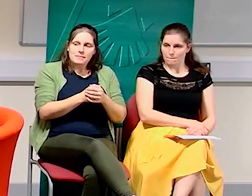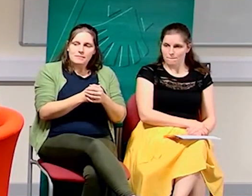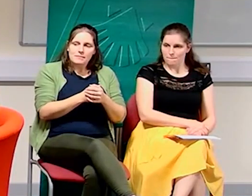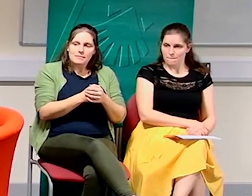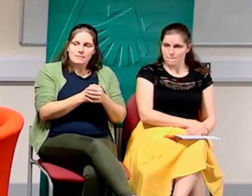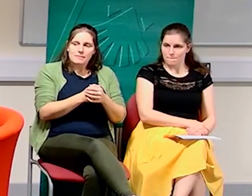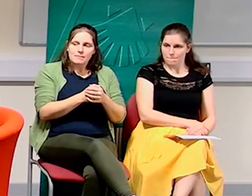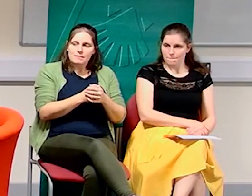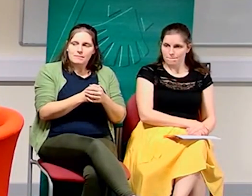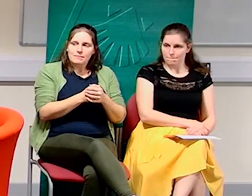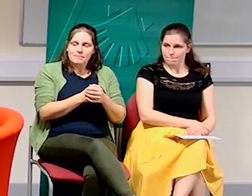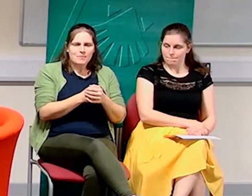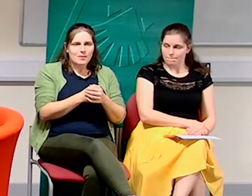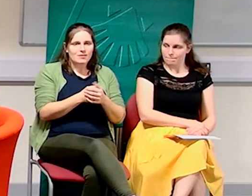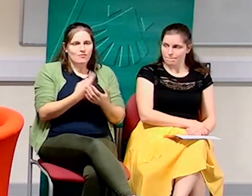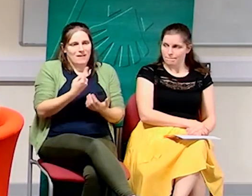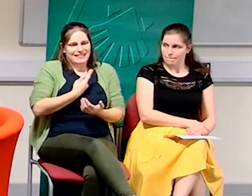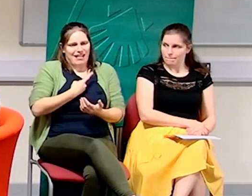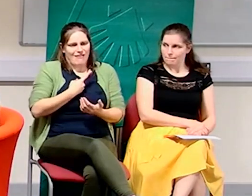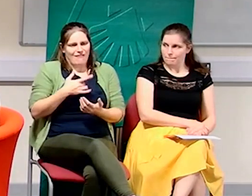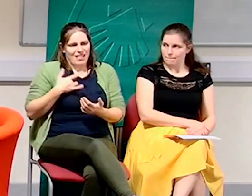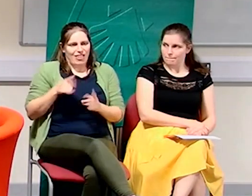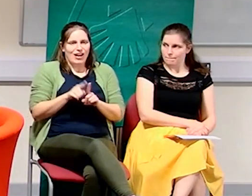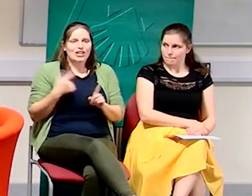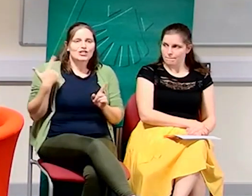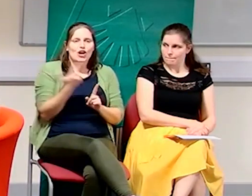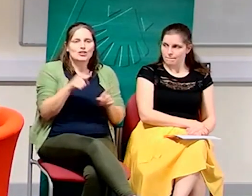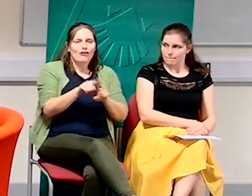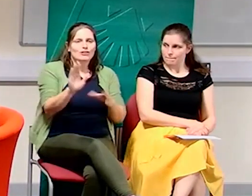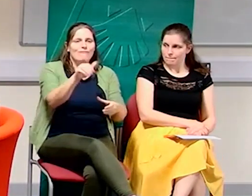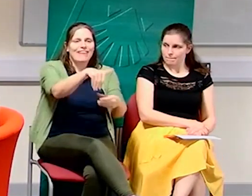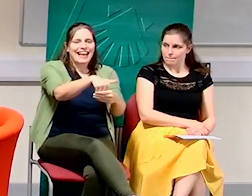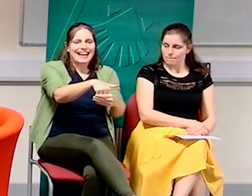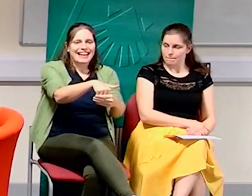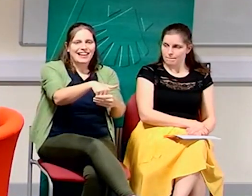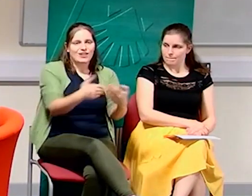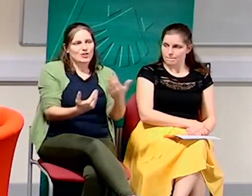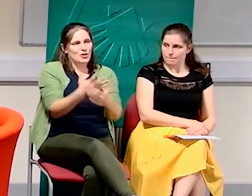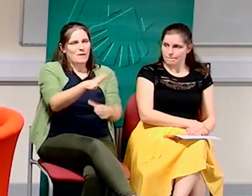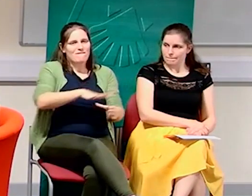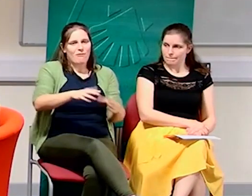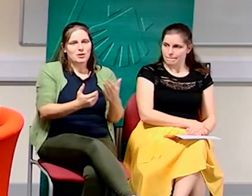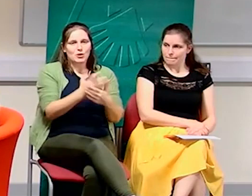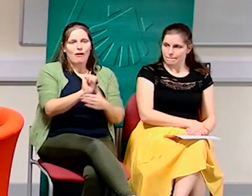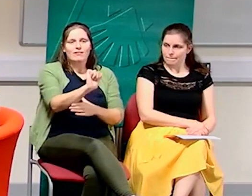been through a journey to try and fit in um in the in a new environment so I understand very